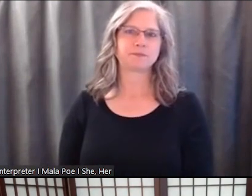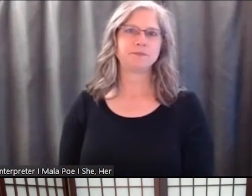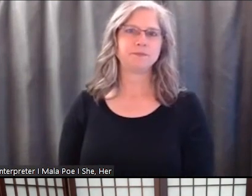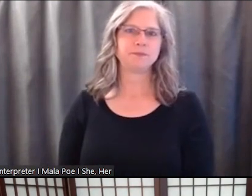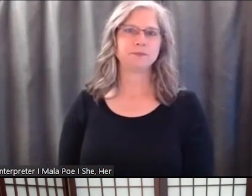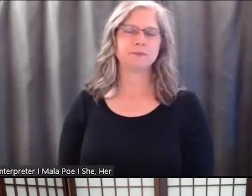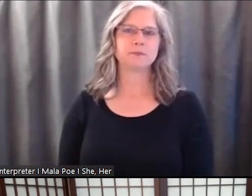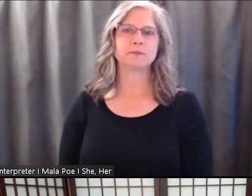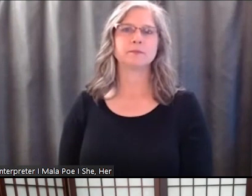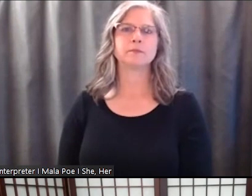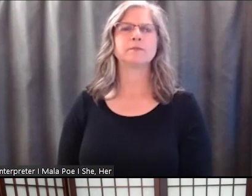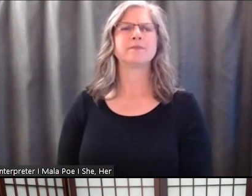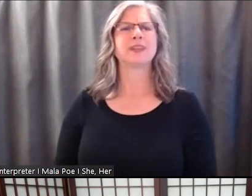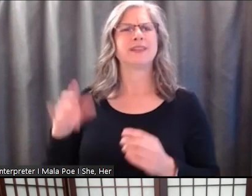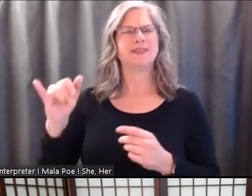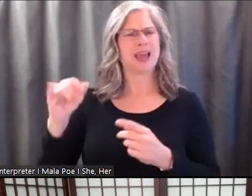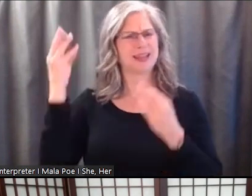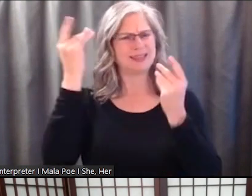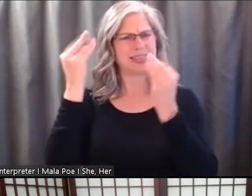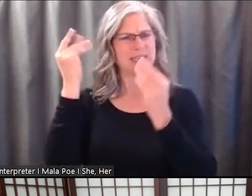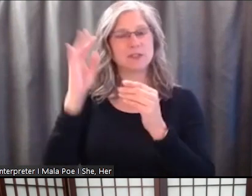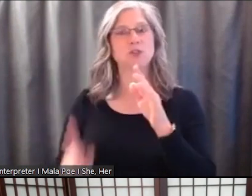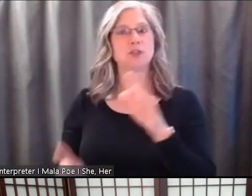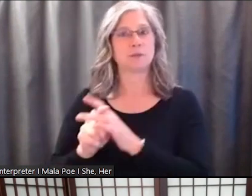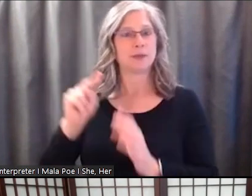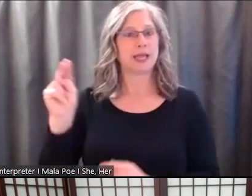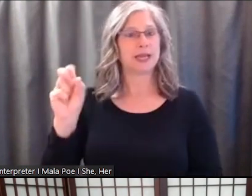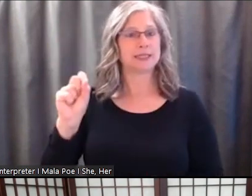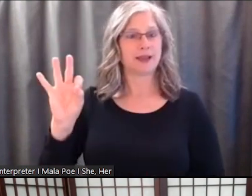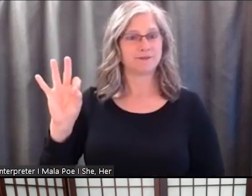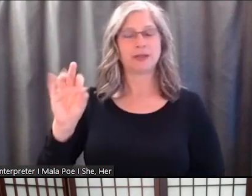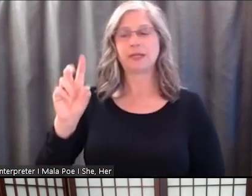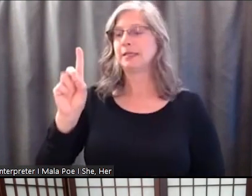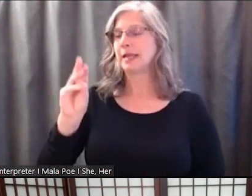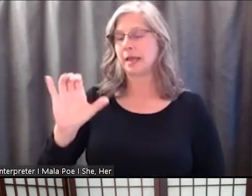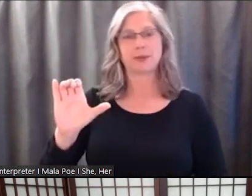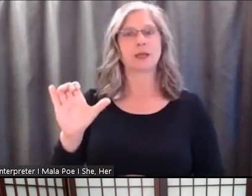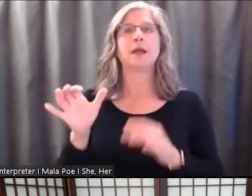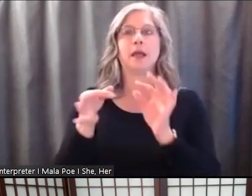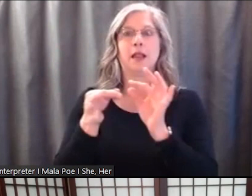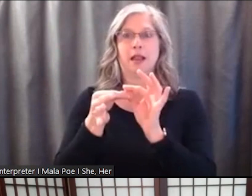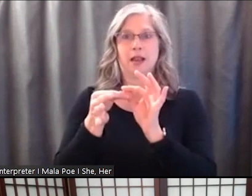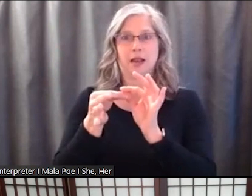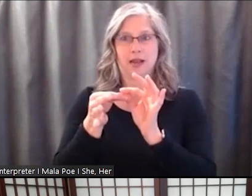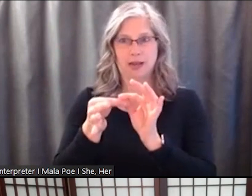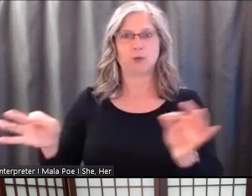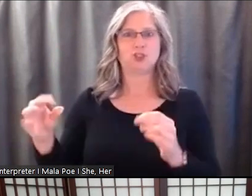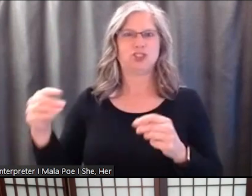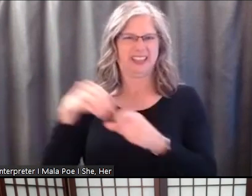This line of thinking shows up in the National Science Foundation's Dynamic Language Infrastructure/Documenting Endangered Languages program,